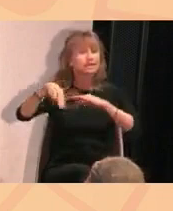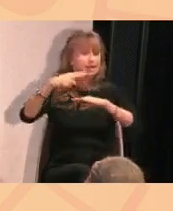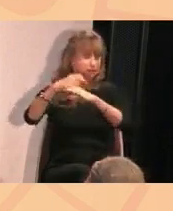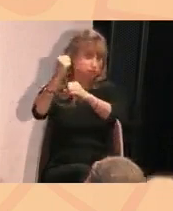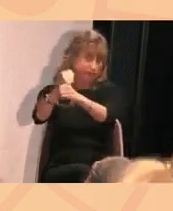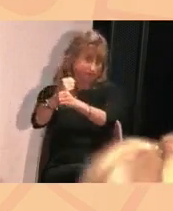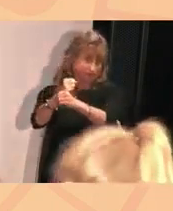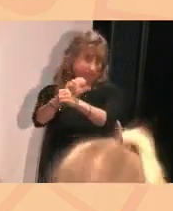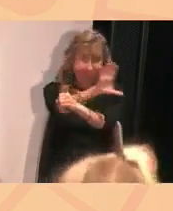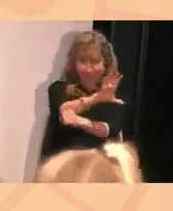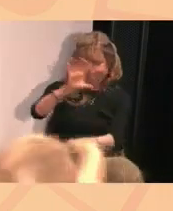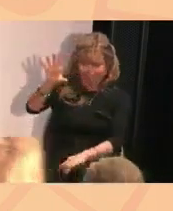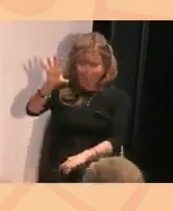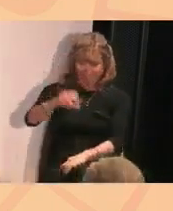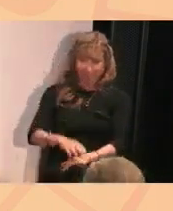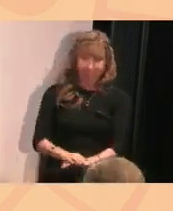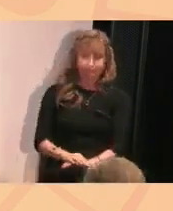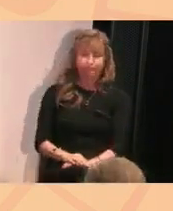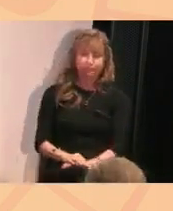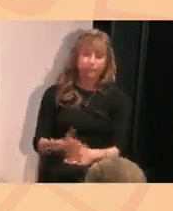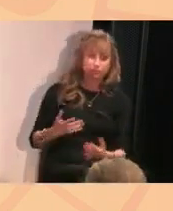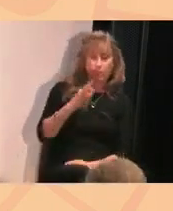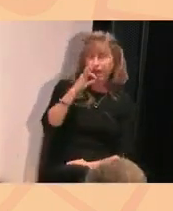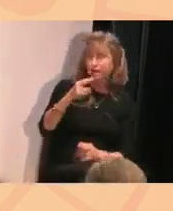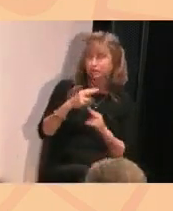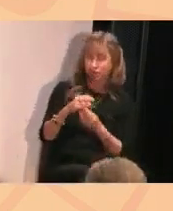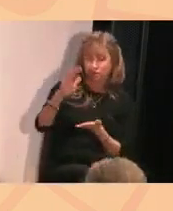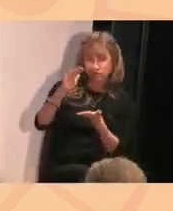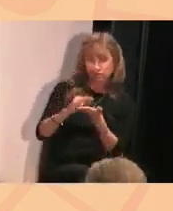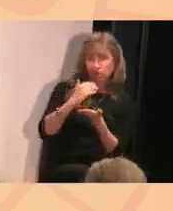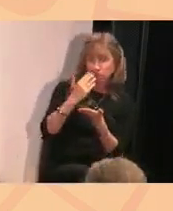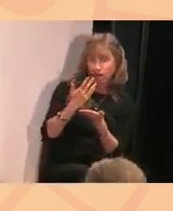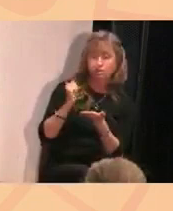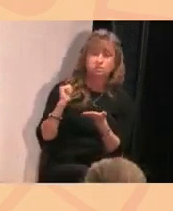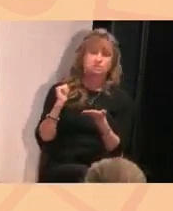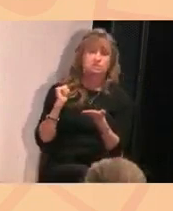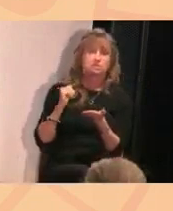to install the Aboriginal memorial into the National Gallery.